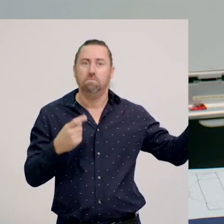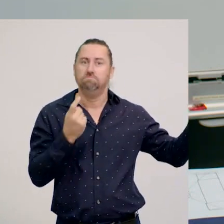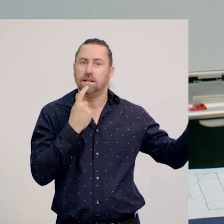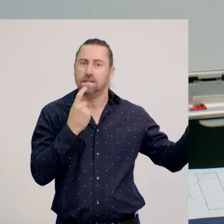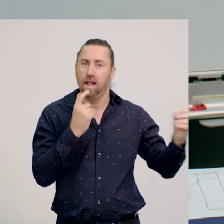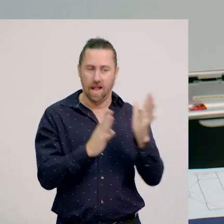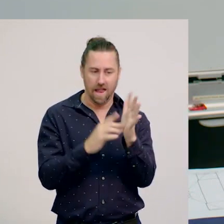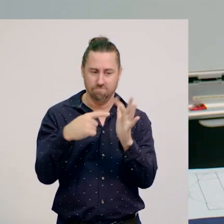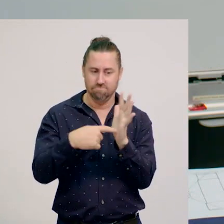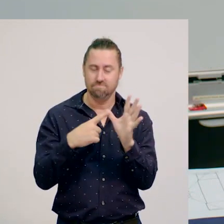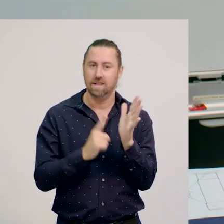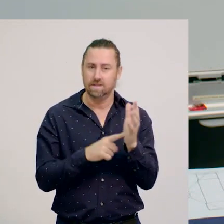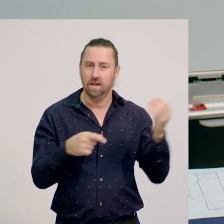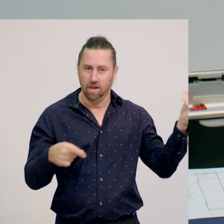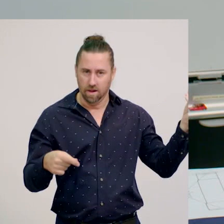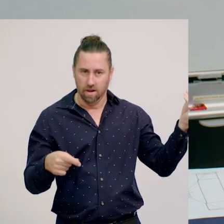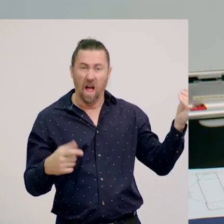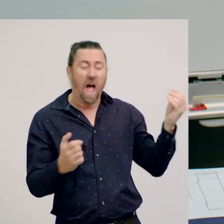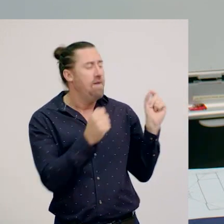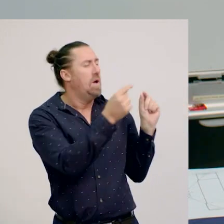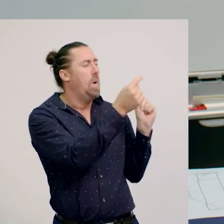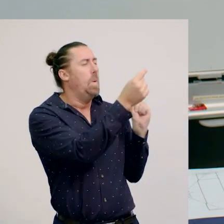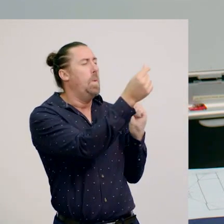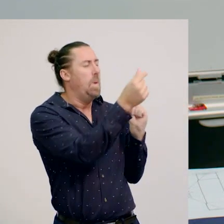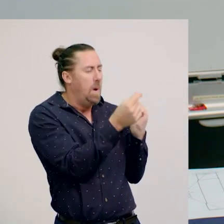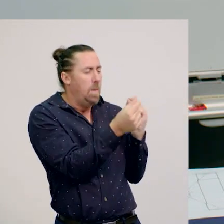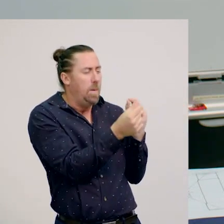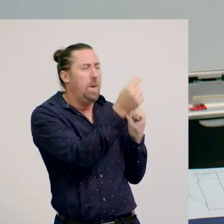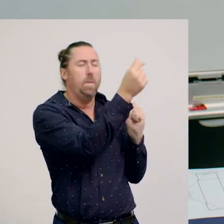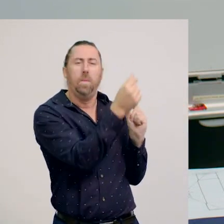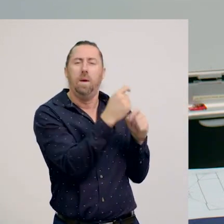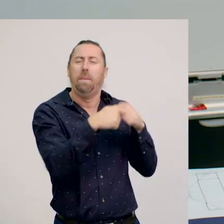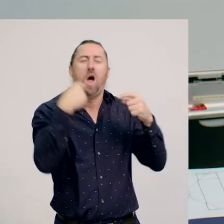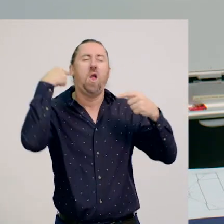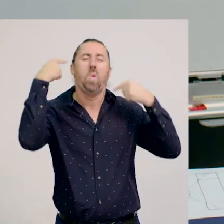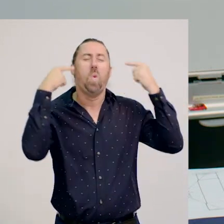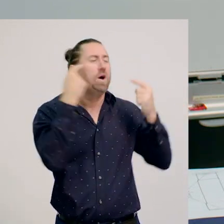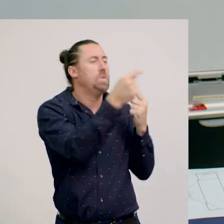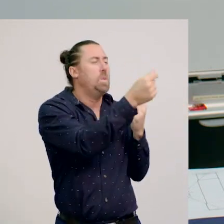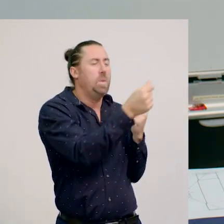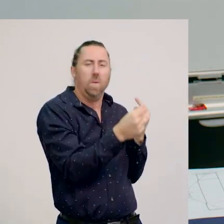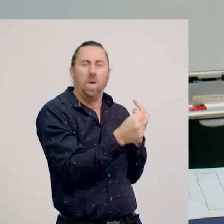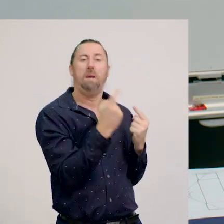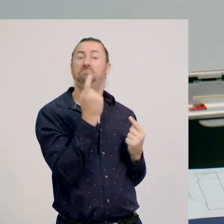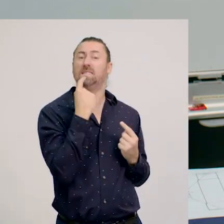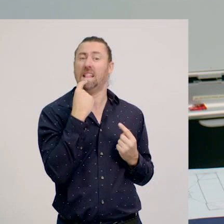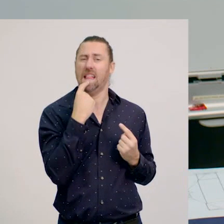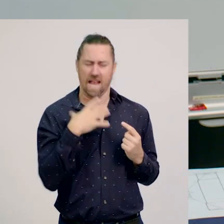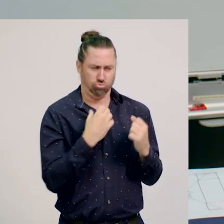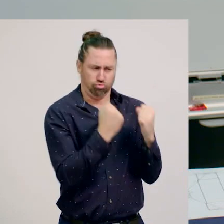And these tuners on the end, they're made of metal too, because that little mechanism has to be very strong.